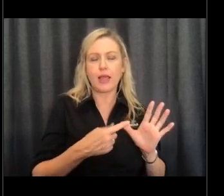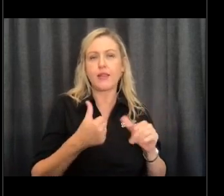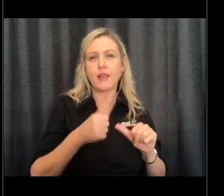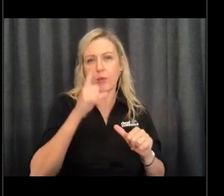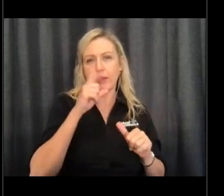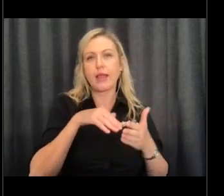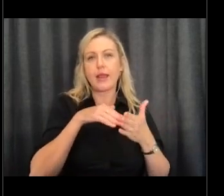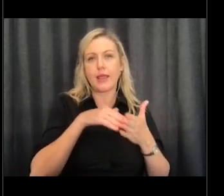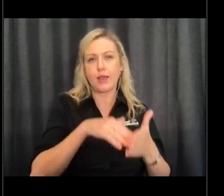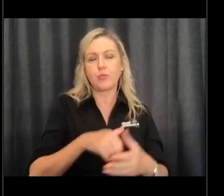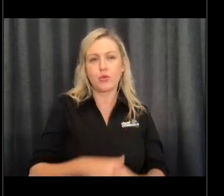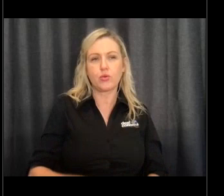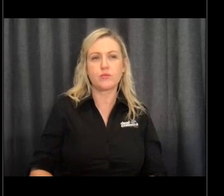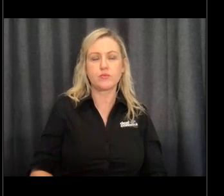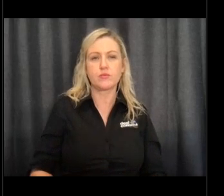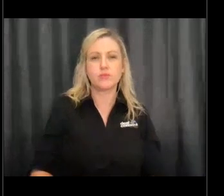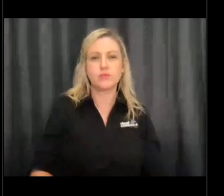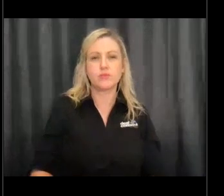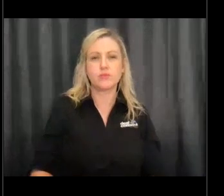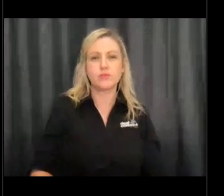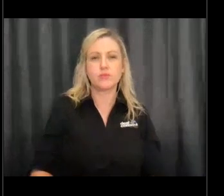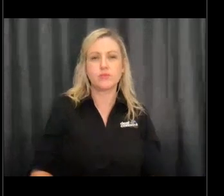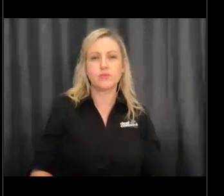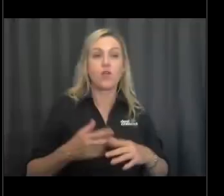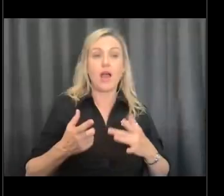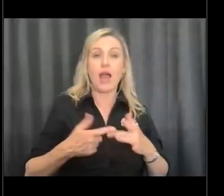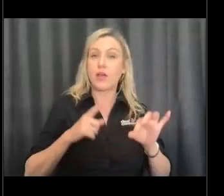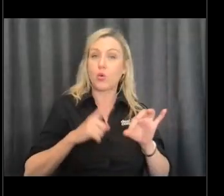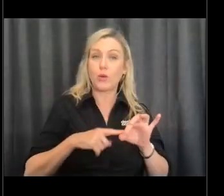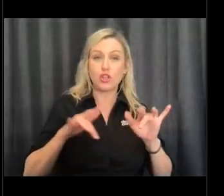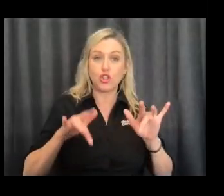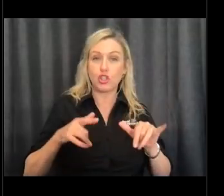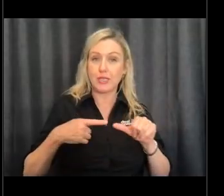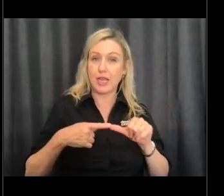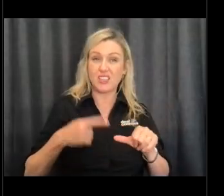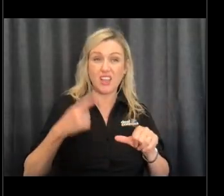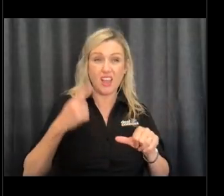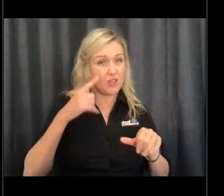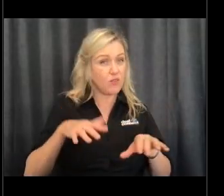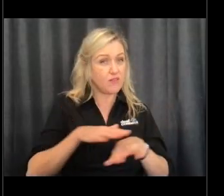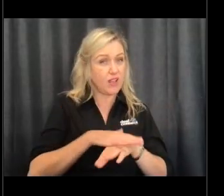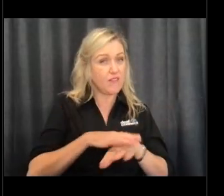In terms of questions we haven't answered, I think we've covered pretty much all of them.